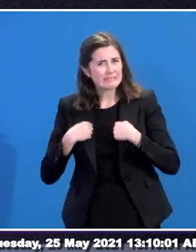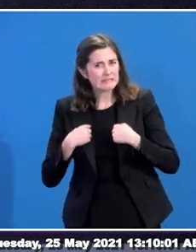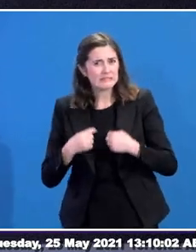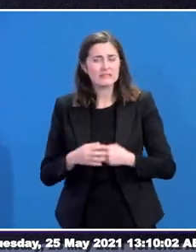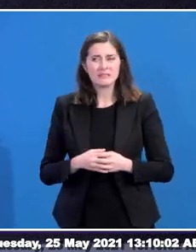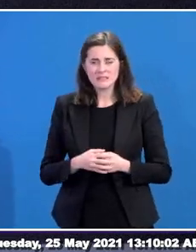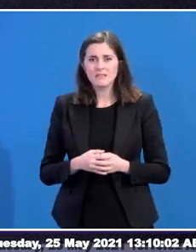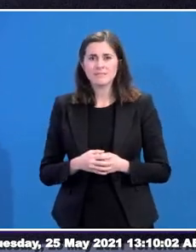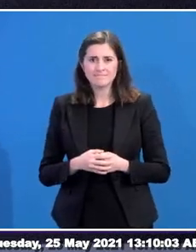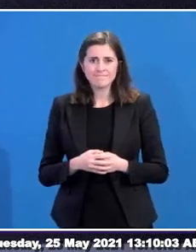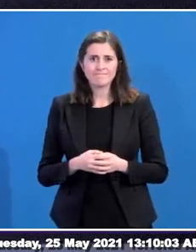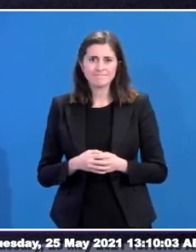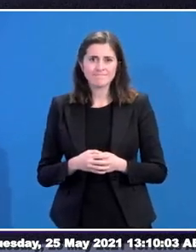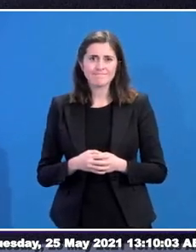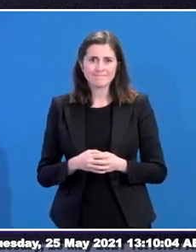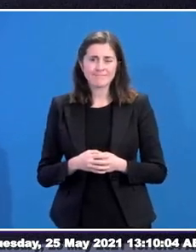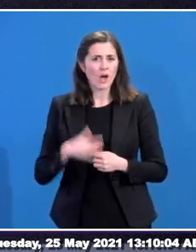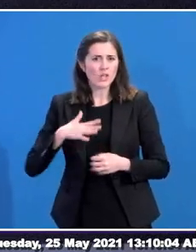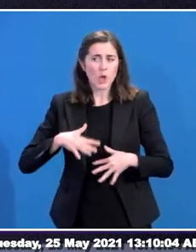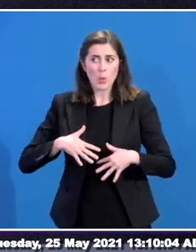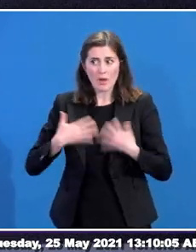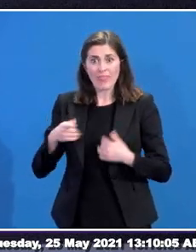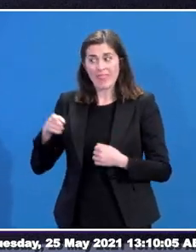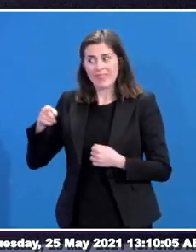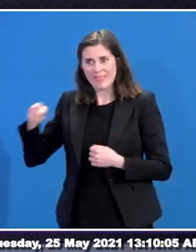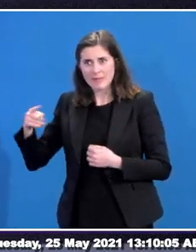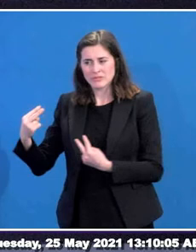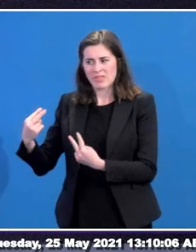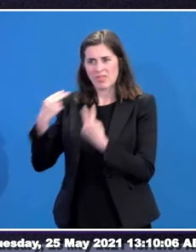therefore, translated to Carl's care.